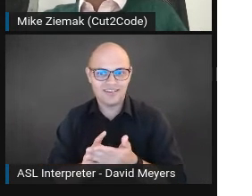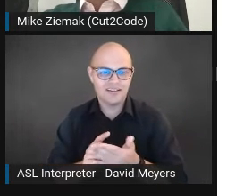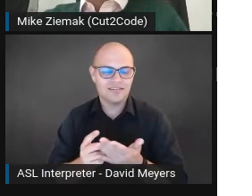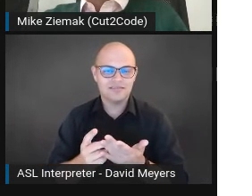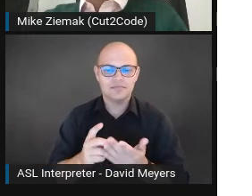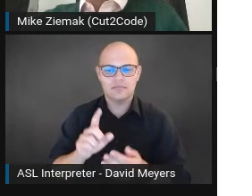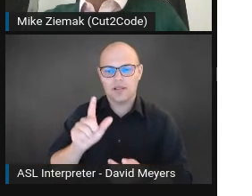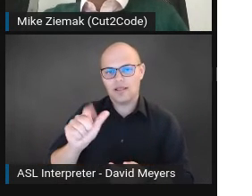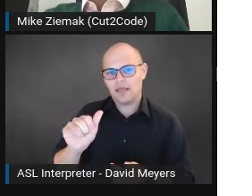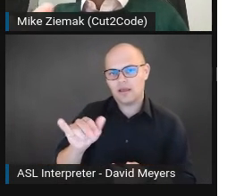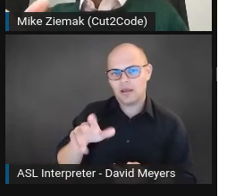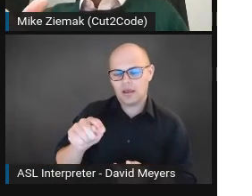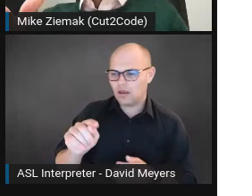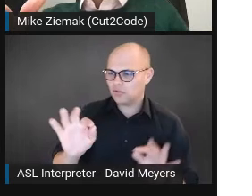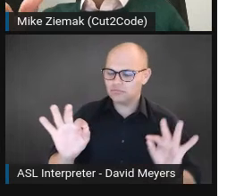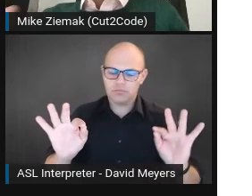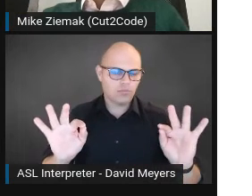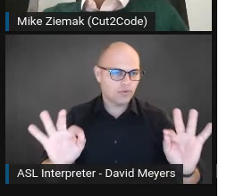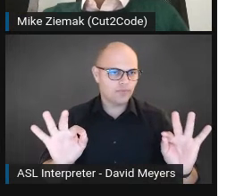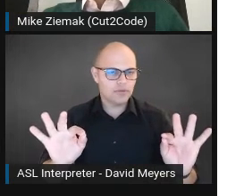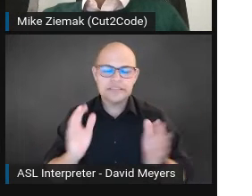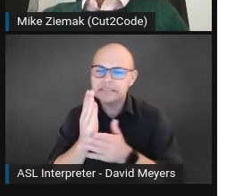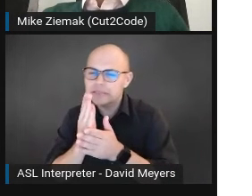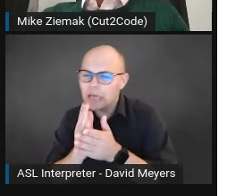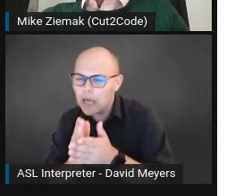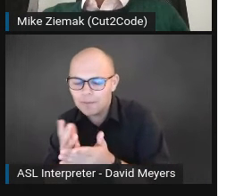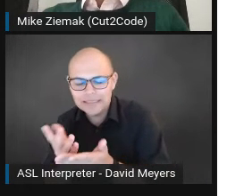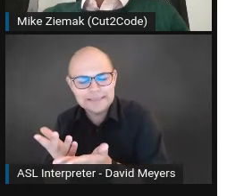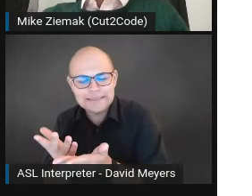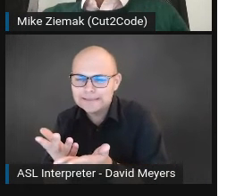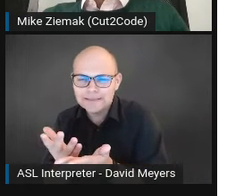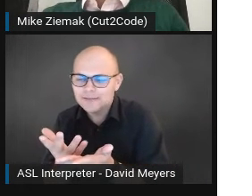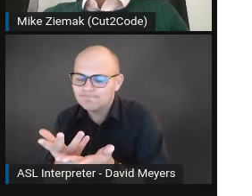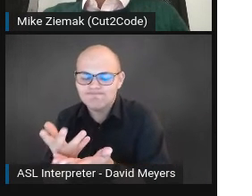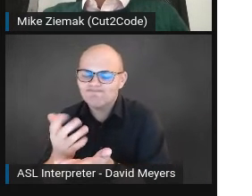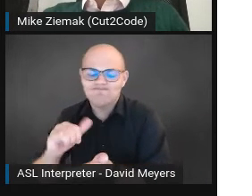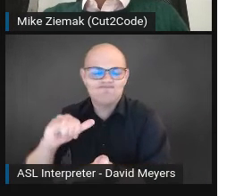it wasn't possible to squeeze the maximum of it